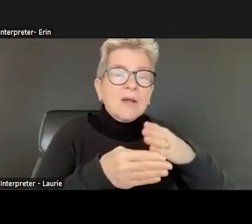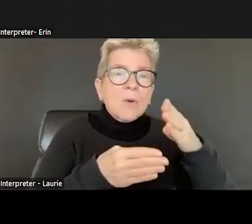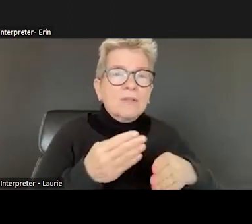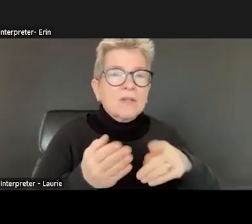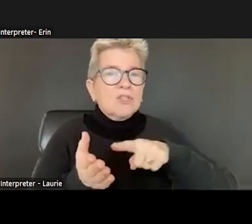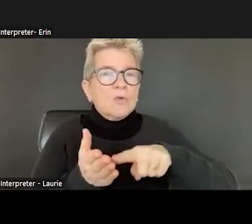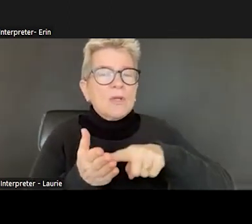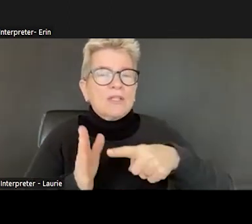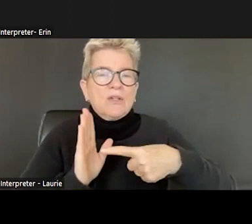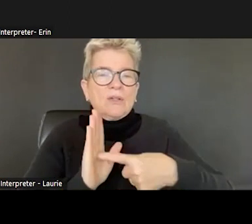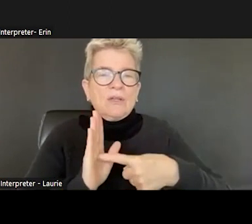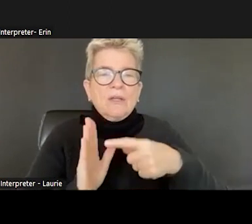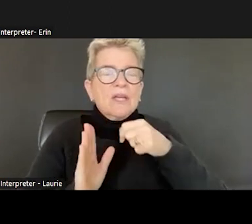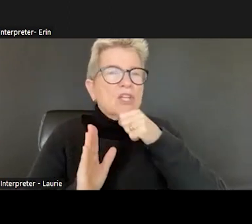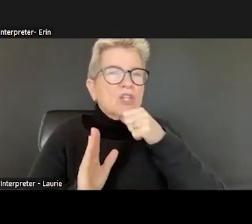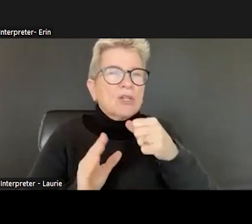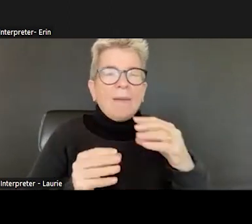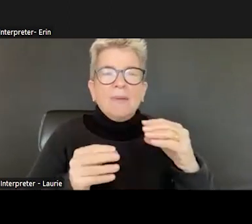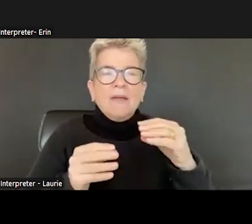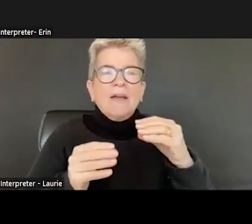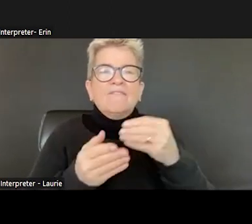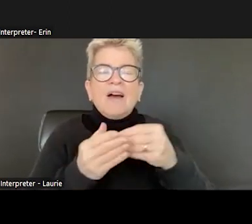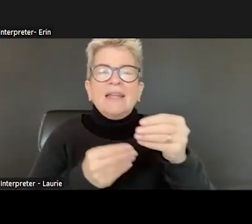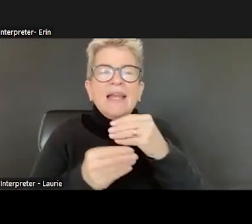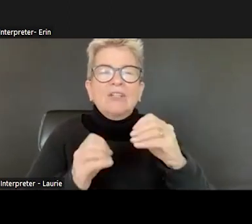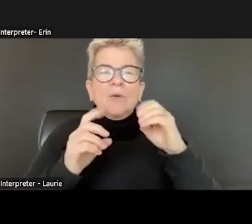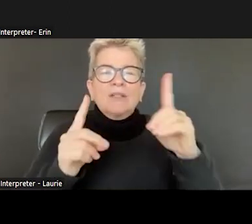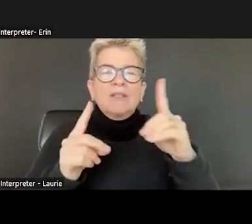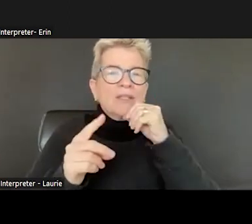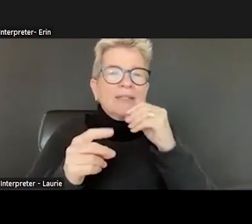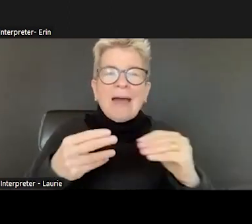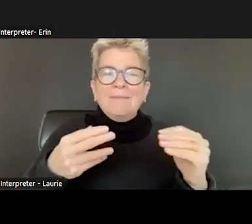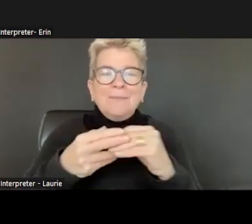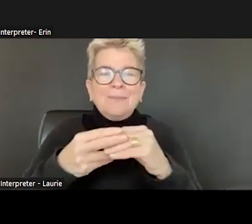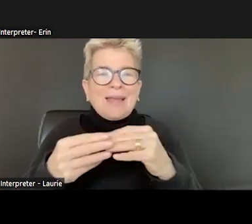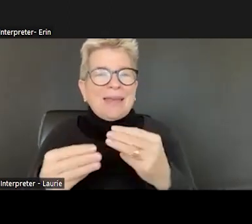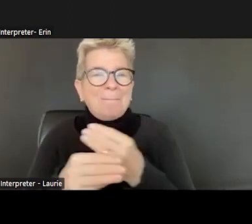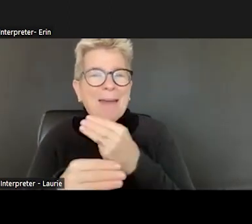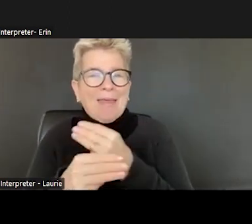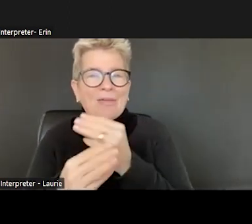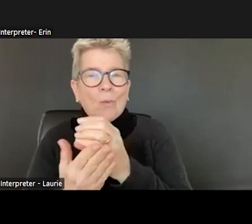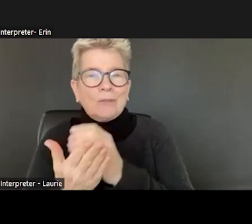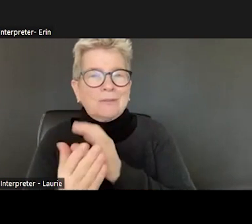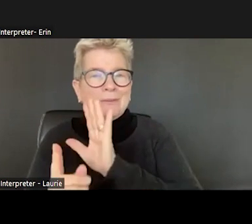shouldn't put it in math. Financial education is not designed for math in the same way that